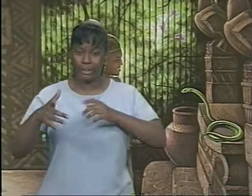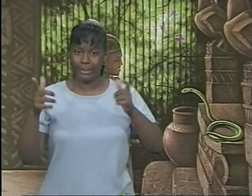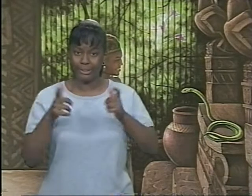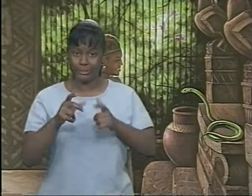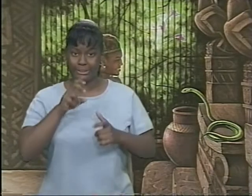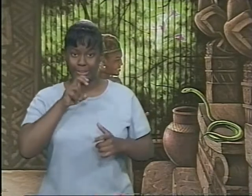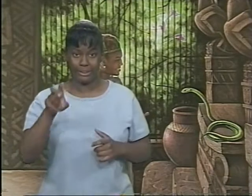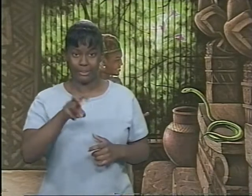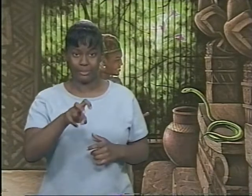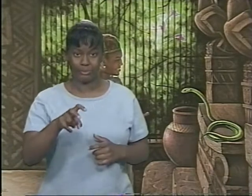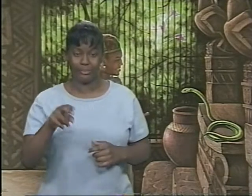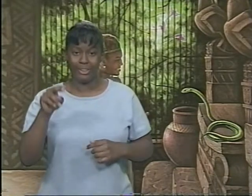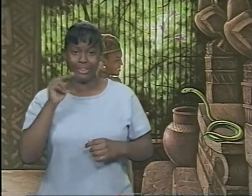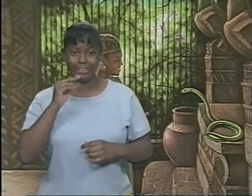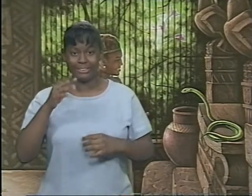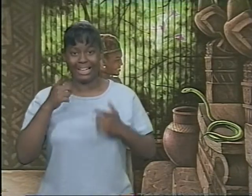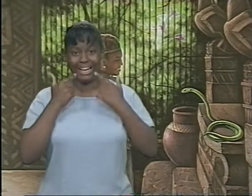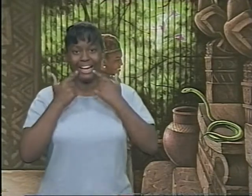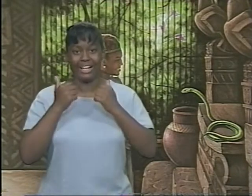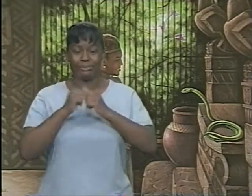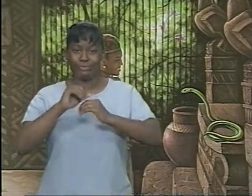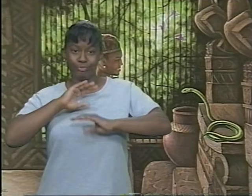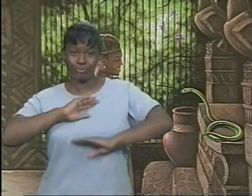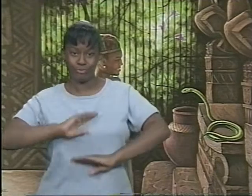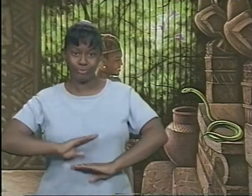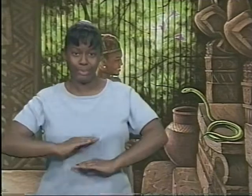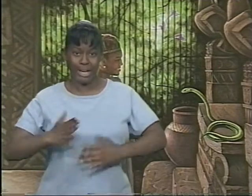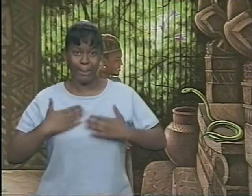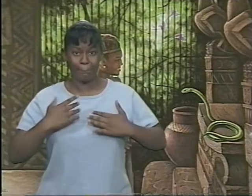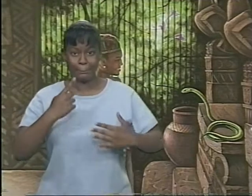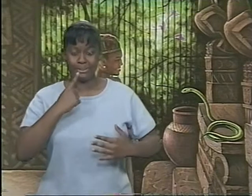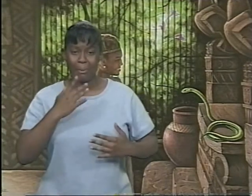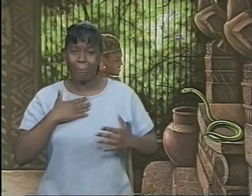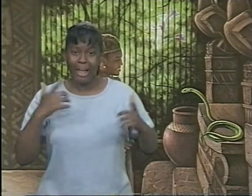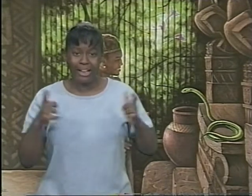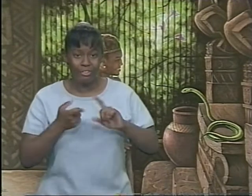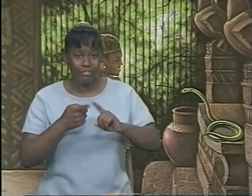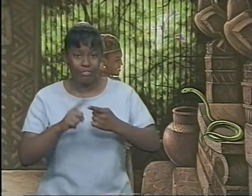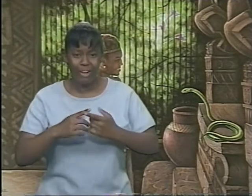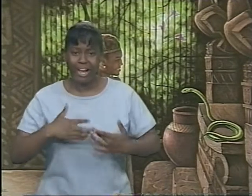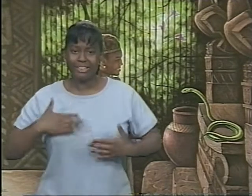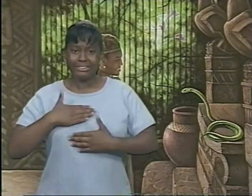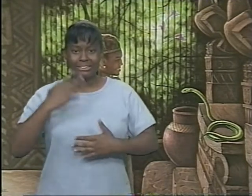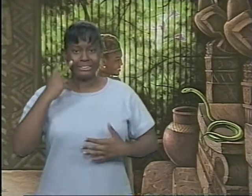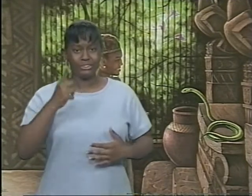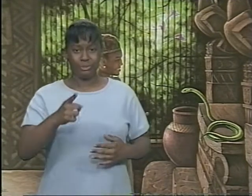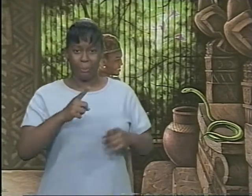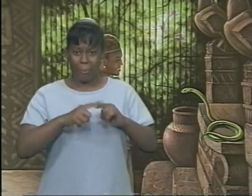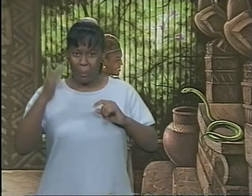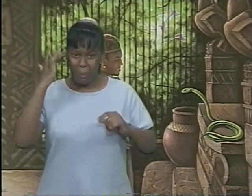On the seat of the great chief's stool lay the little garden snake. Nyasha laughed with relief and joy.